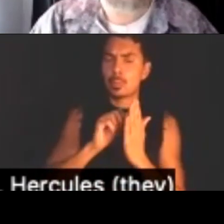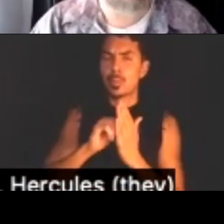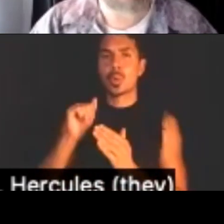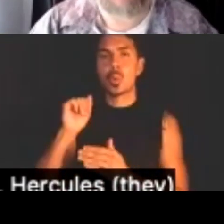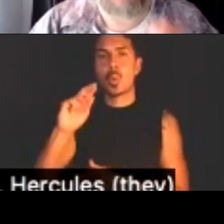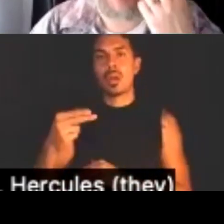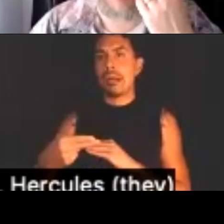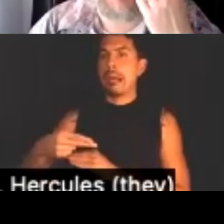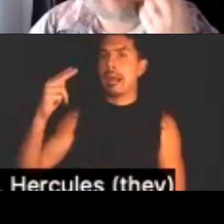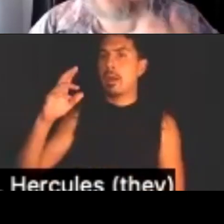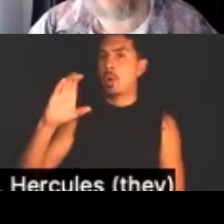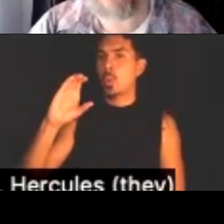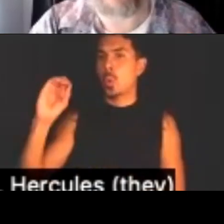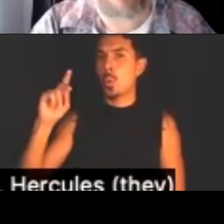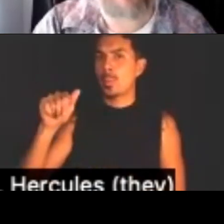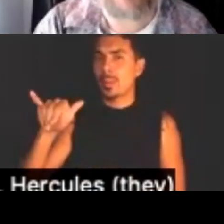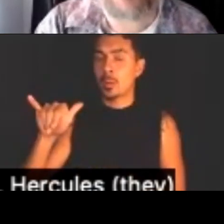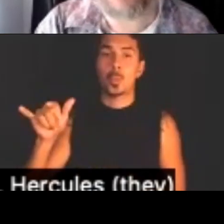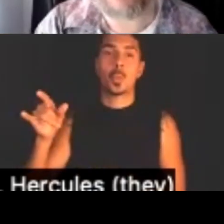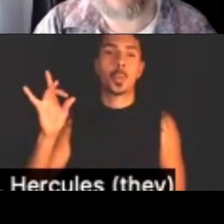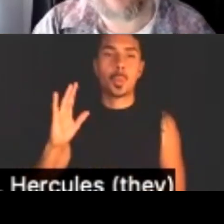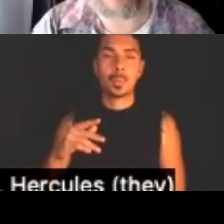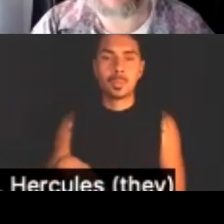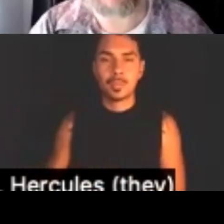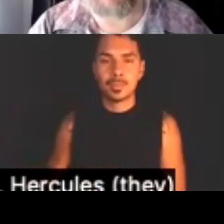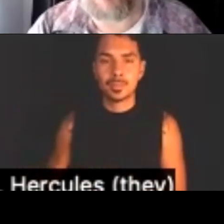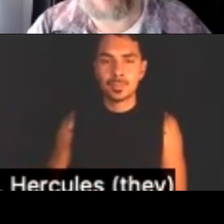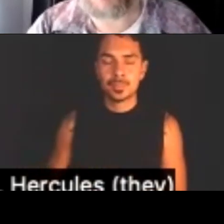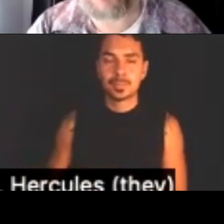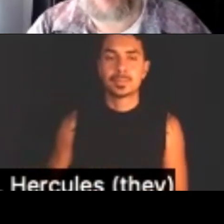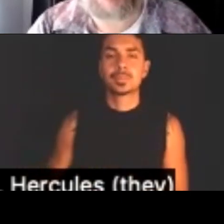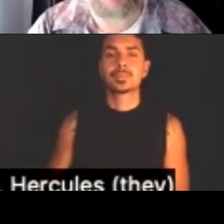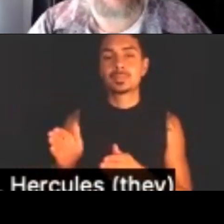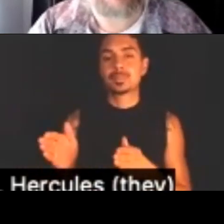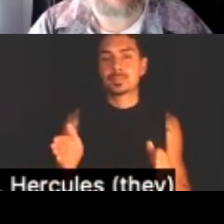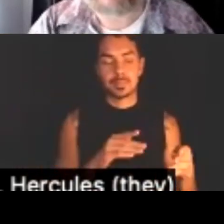Because of the fact that trans people oftentimes experience employment discrimination